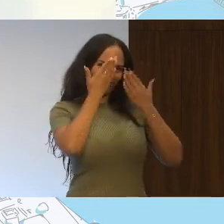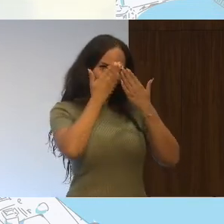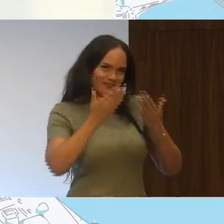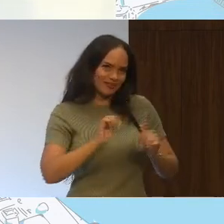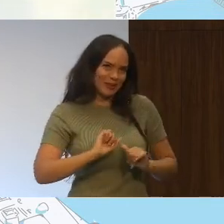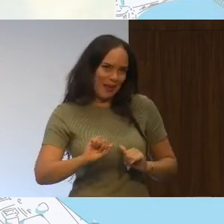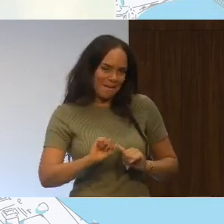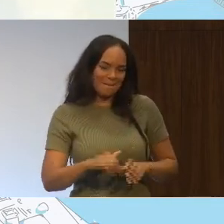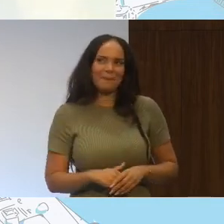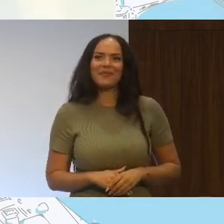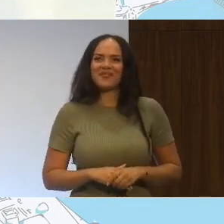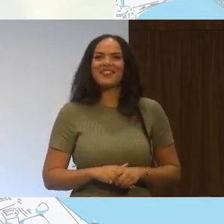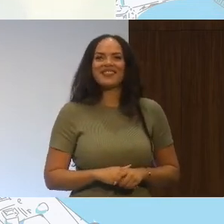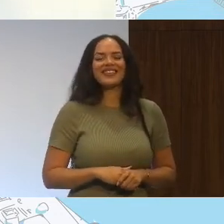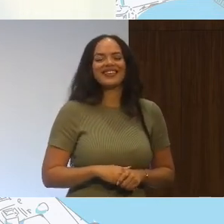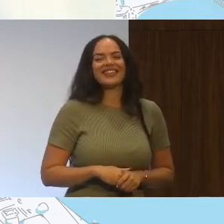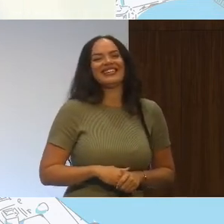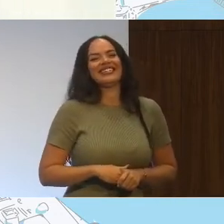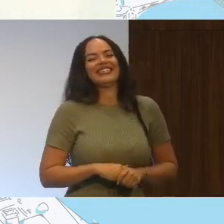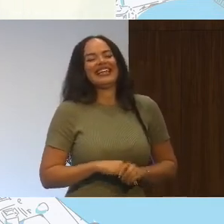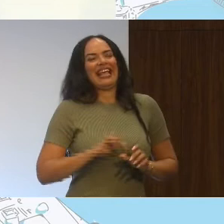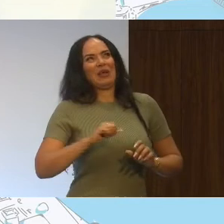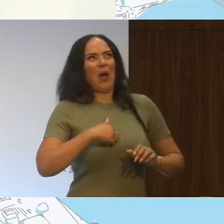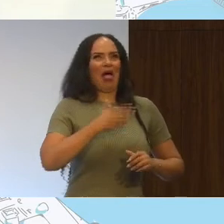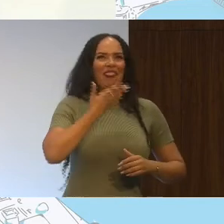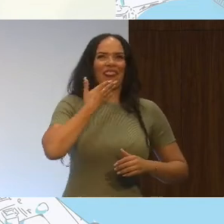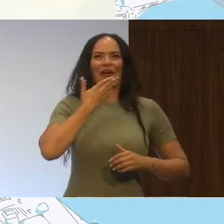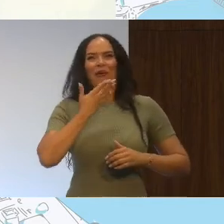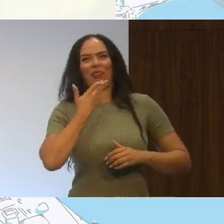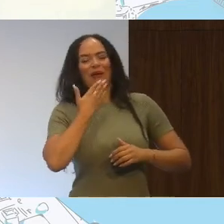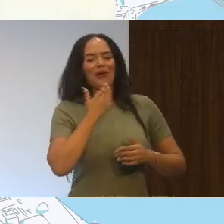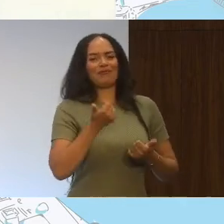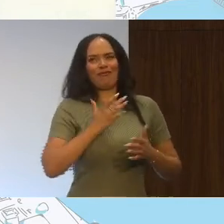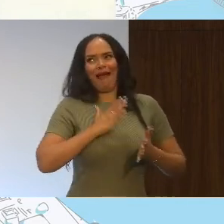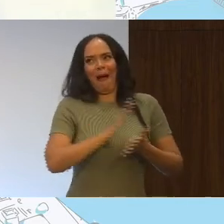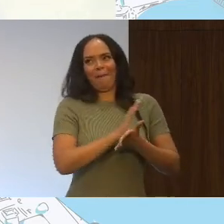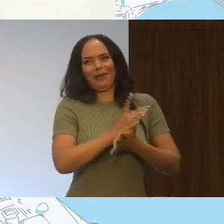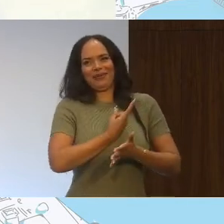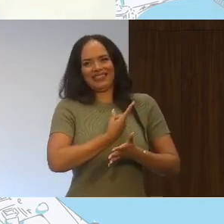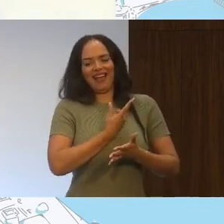And he's also thank you very much. He's totally chuffed. I'm sure he's dead now.